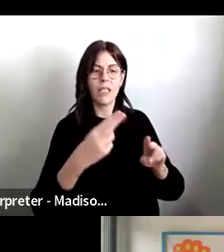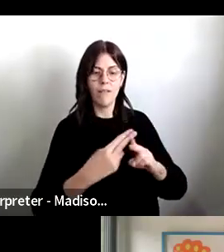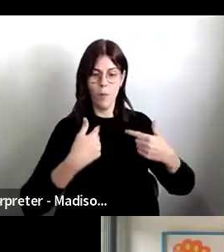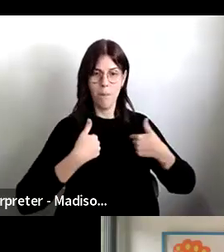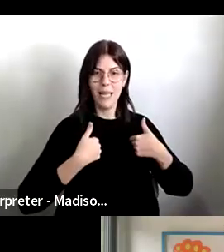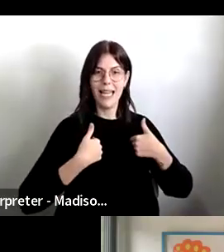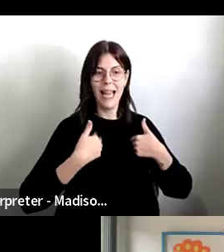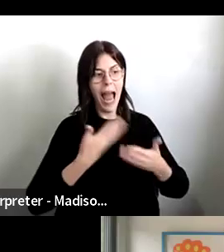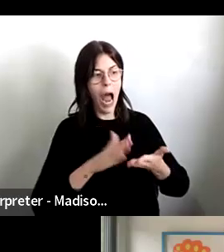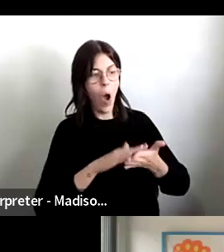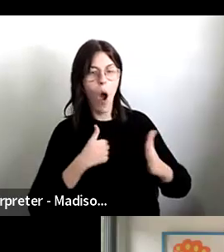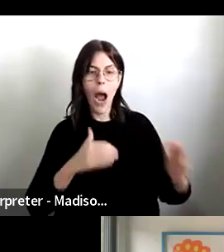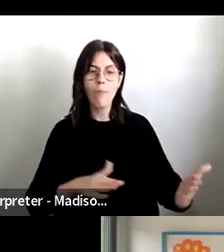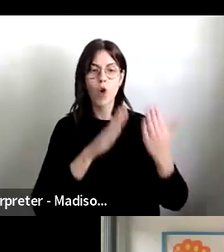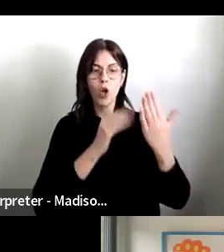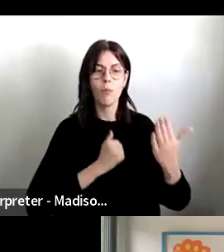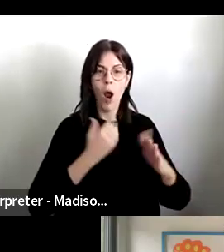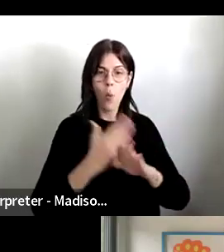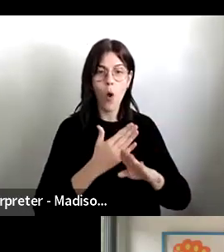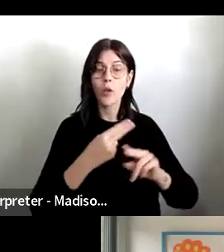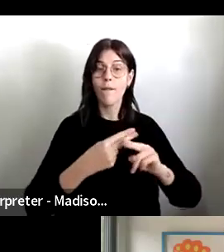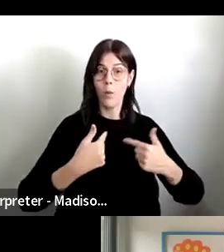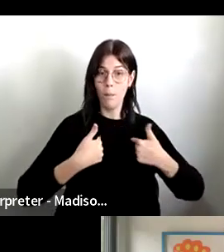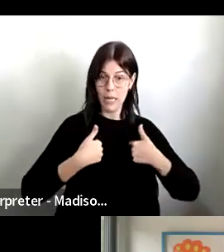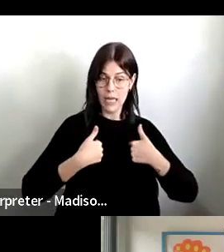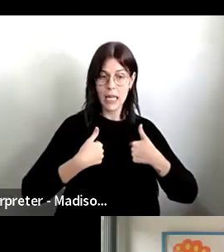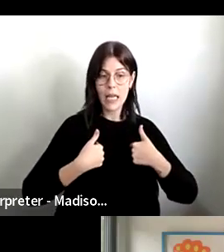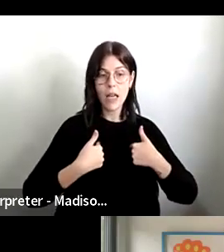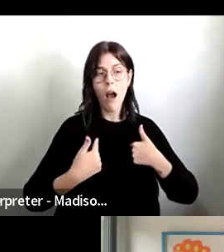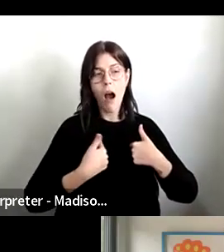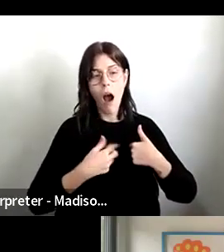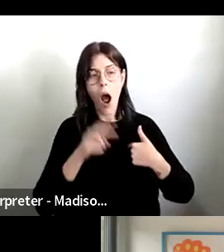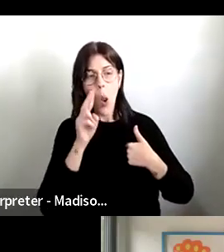your work anyway. For me, that has been, I tend to look at four applications at a time